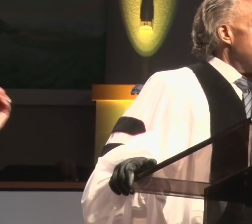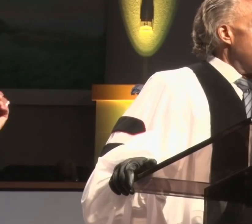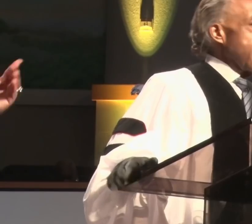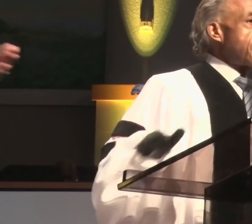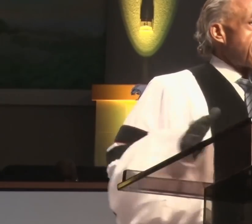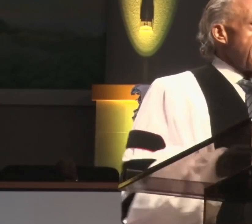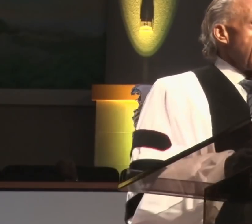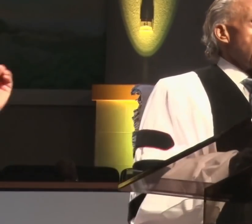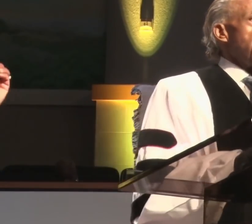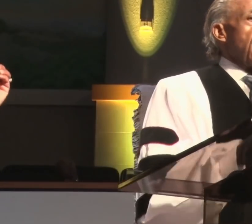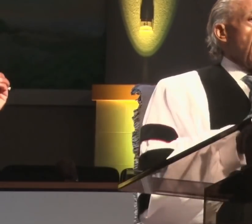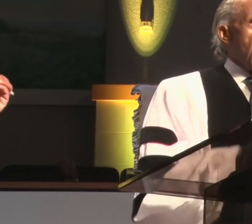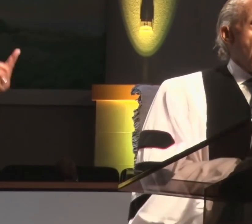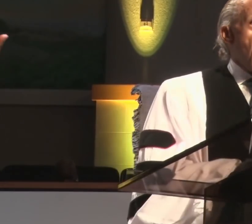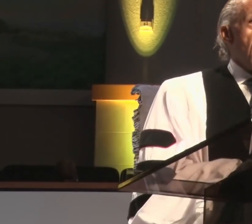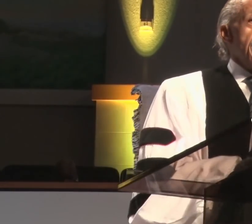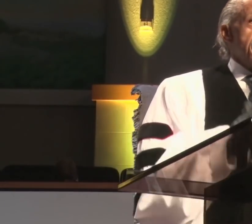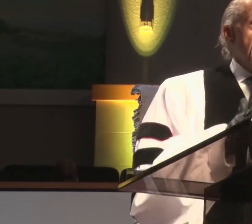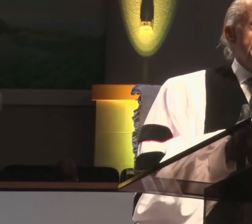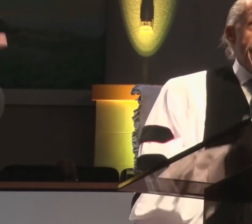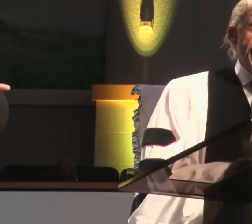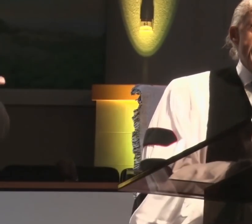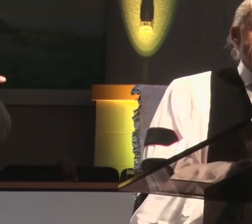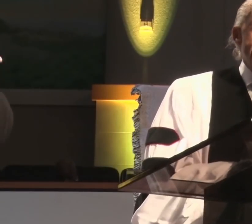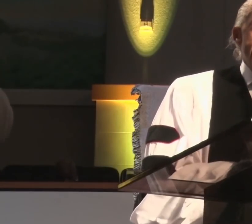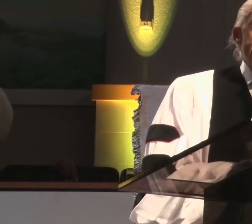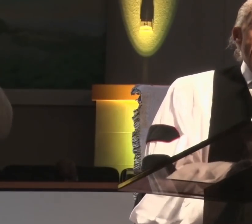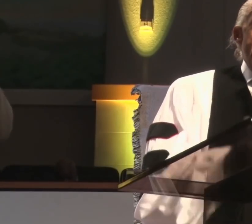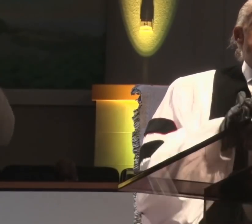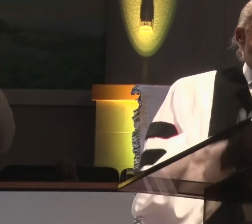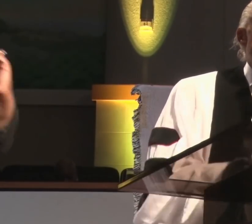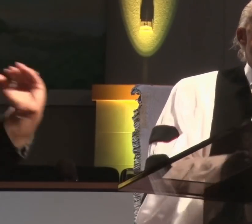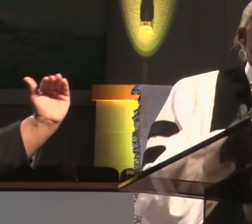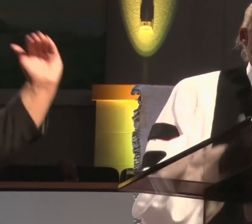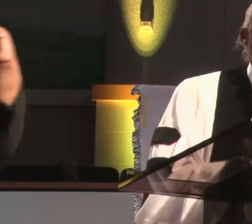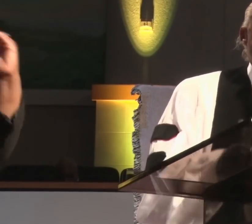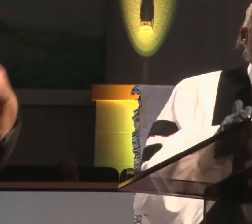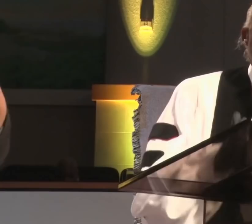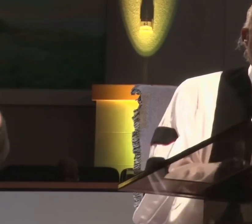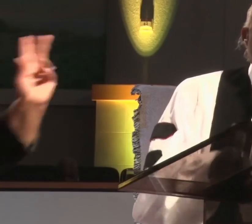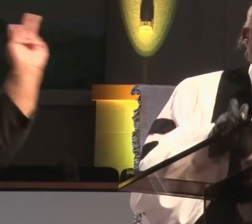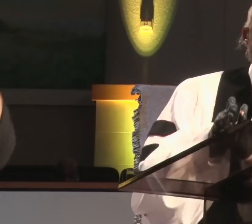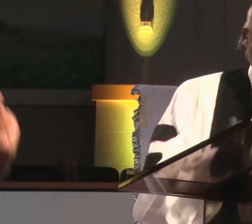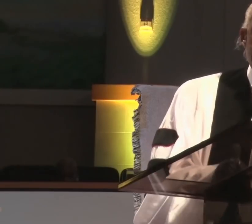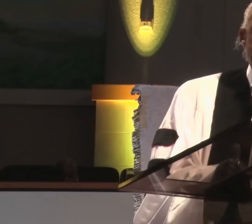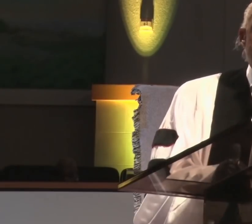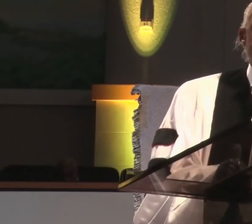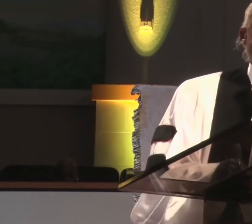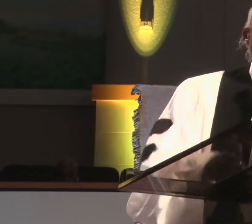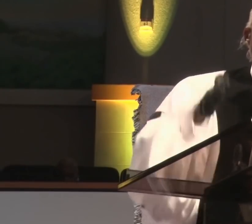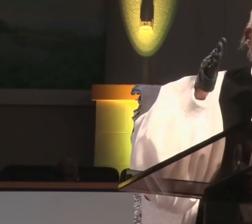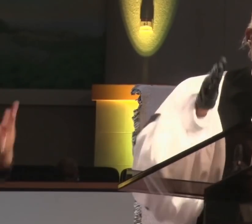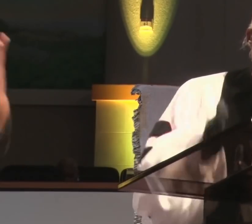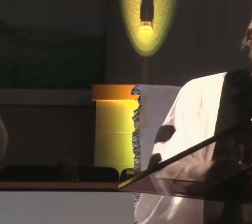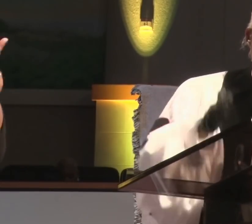HE SAID, I CAN’T BREATHE. THOSE THREE COPS WALKED. NO PROSECUTION.